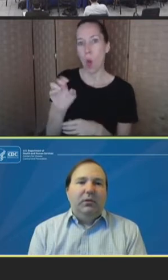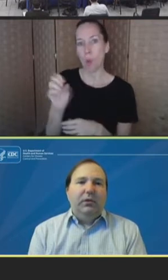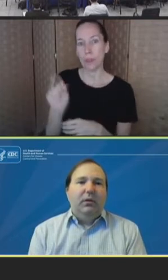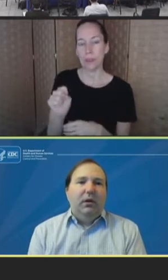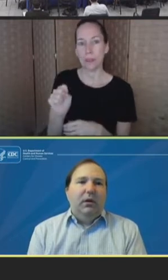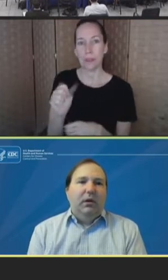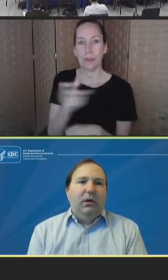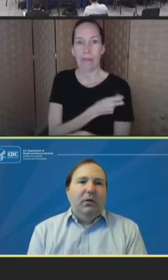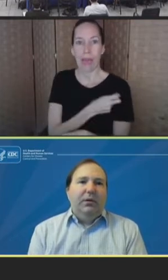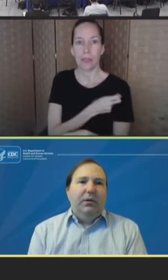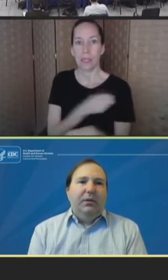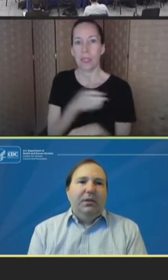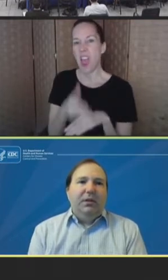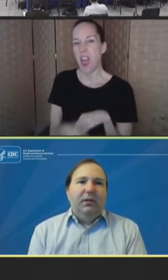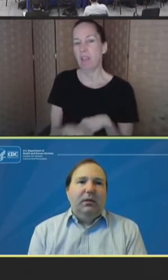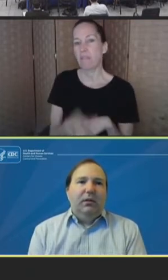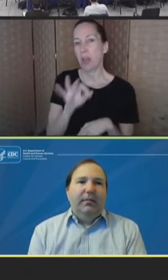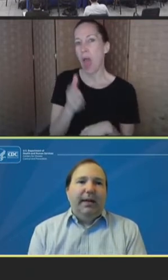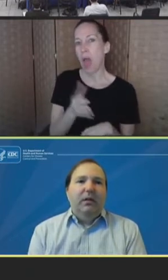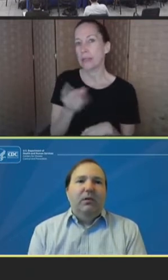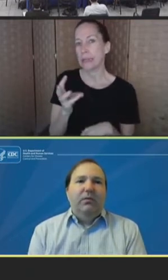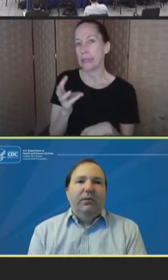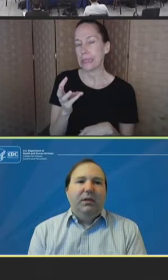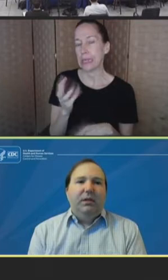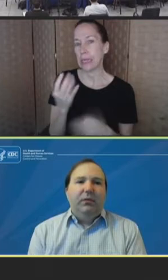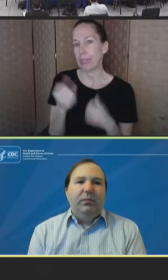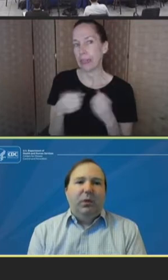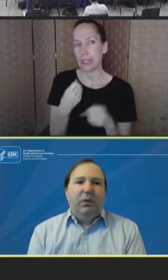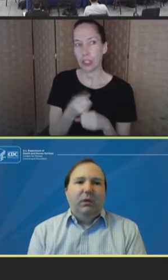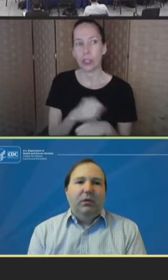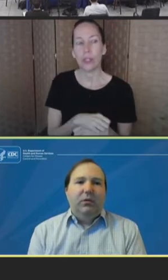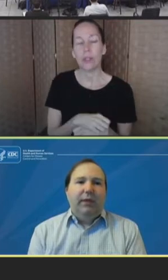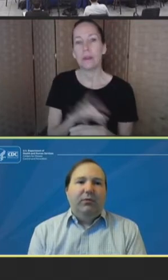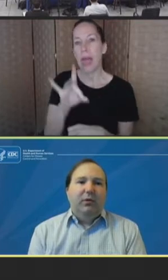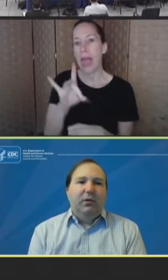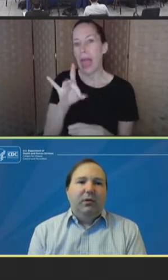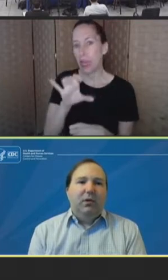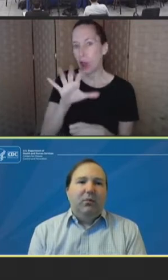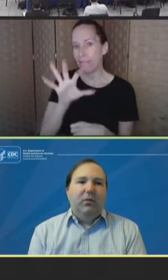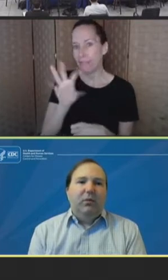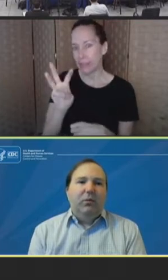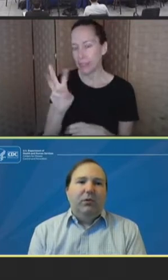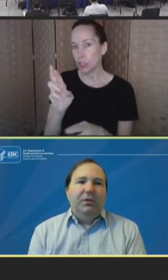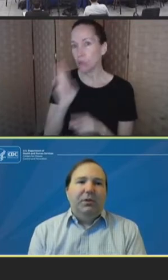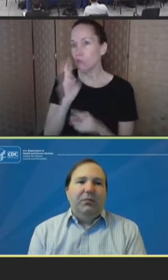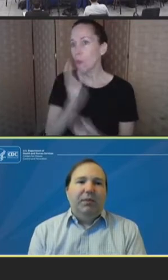this year. VAERS received 856 reports, and this graph shows the number of reports received by